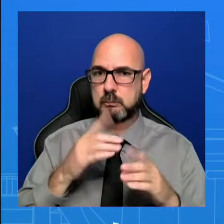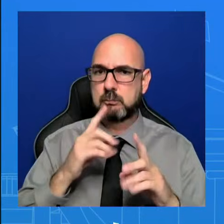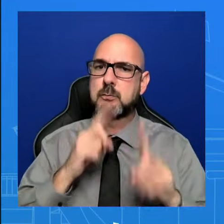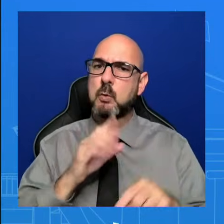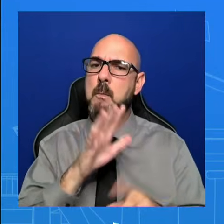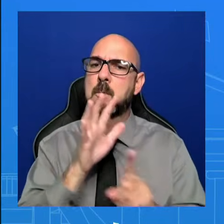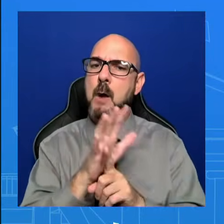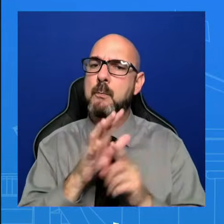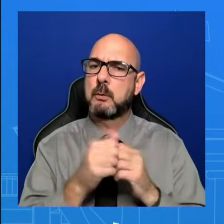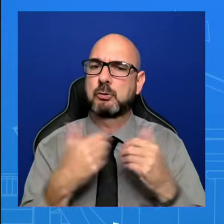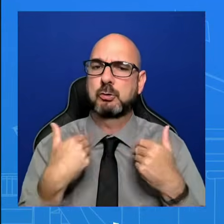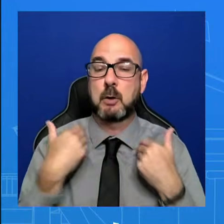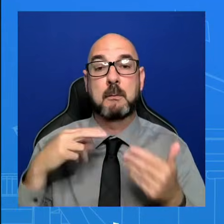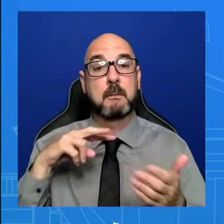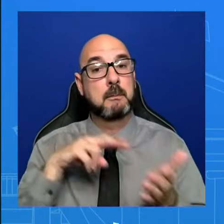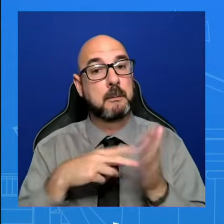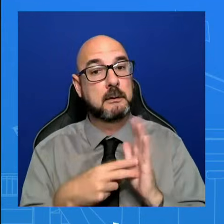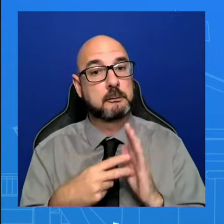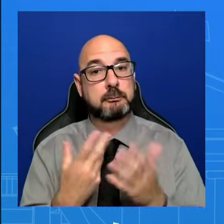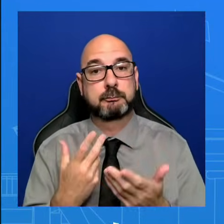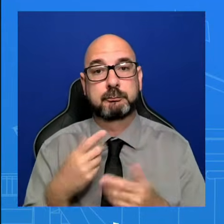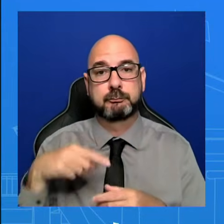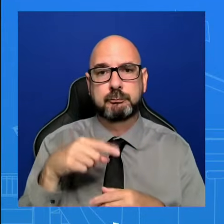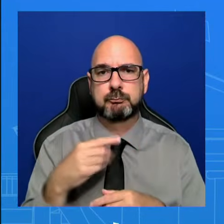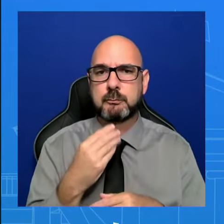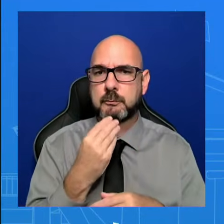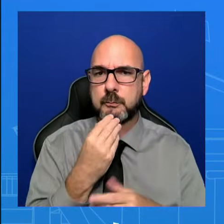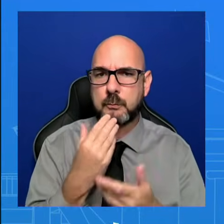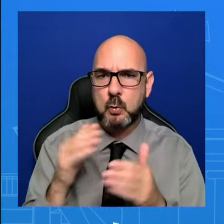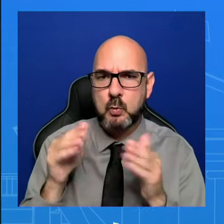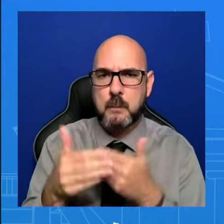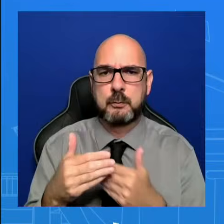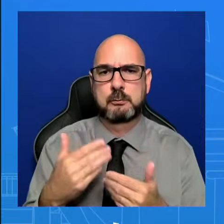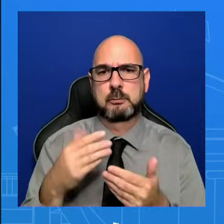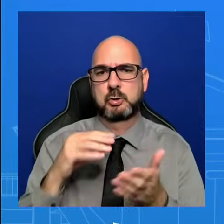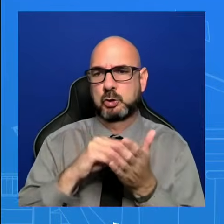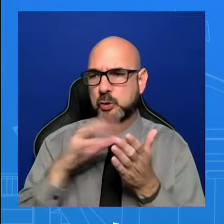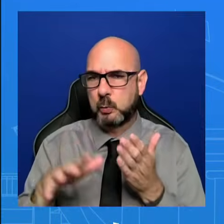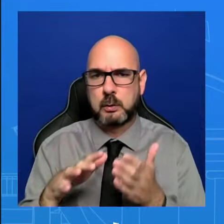with student debt relief. So- -- we made an announcement today, matter of fact, and we are going to continue to do that